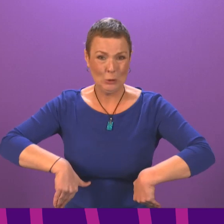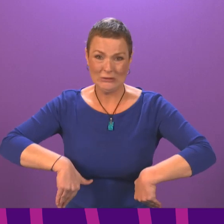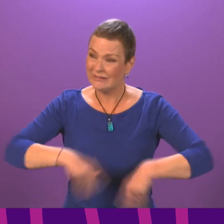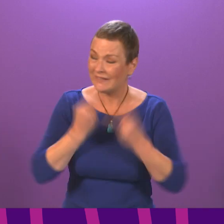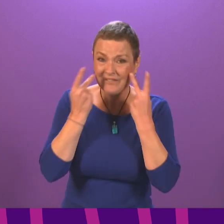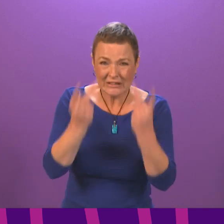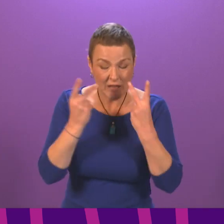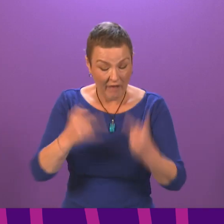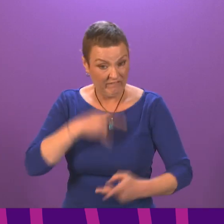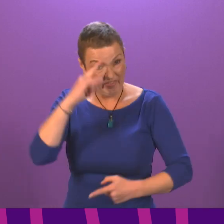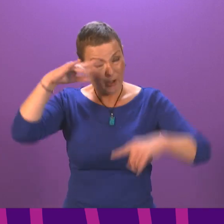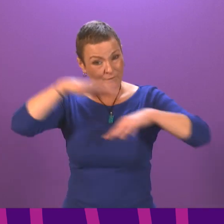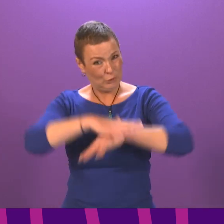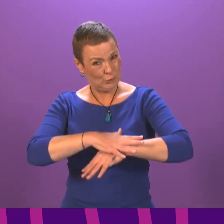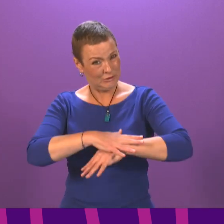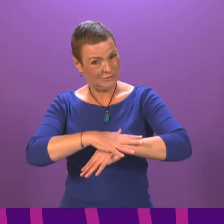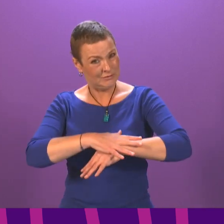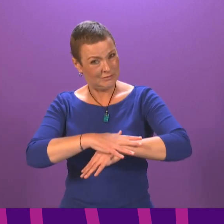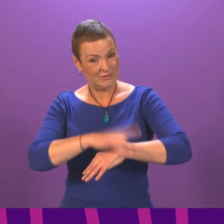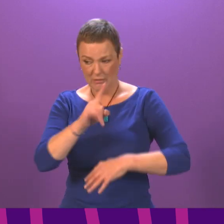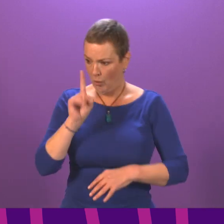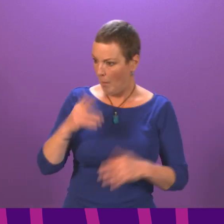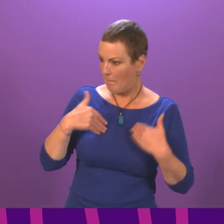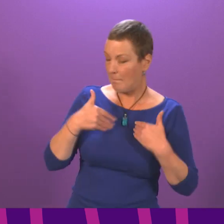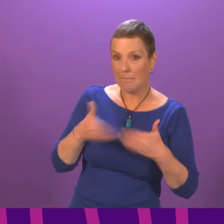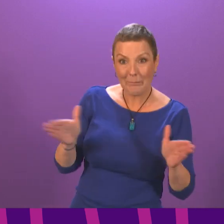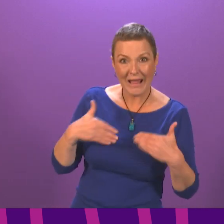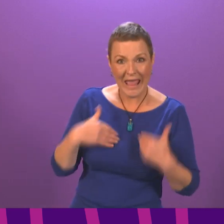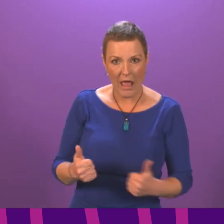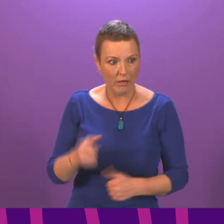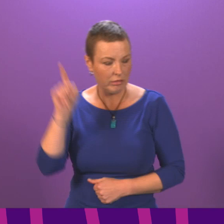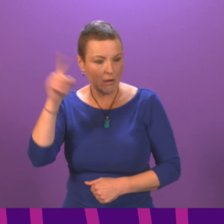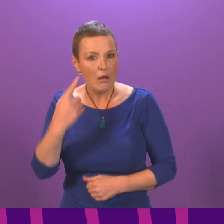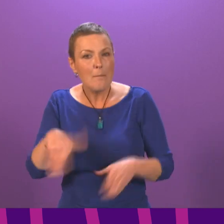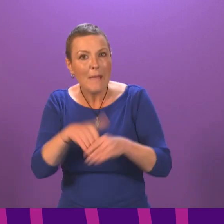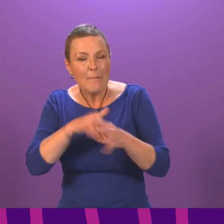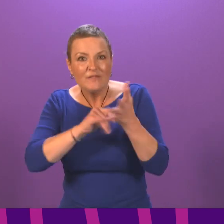Let us look at what the public health experts have said. Professor Andrew Hayward, who is